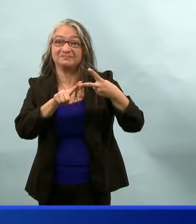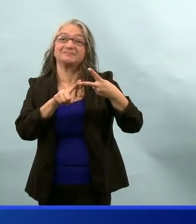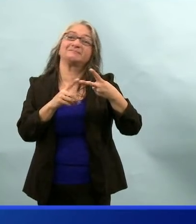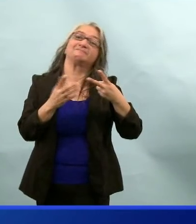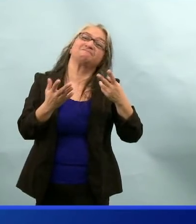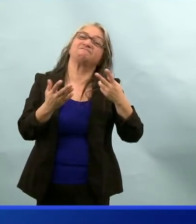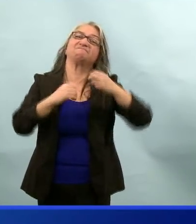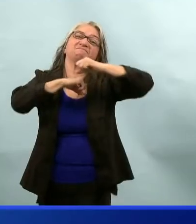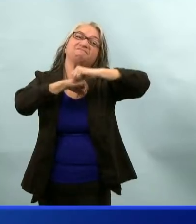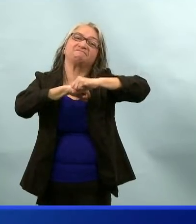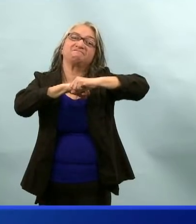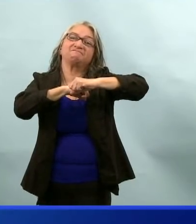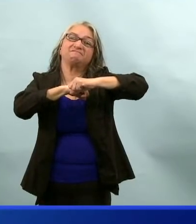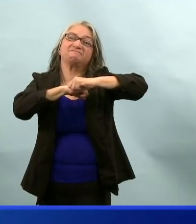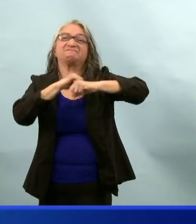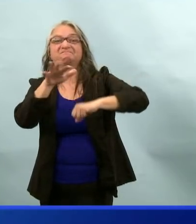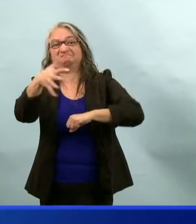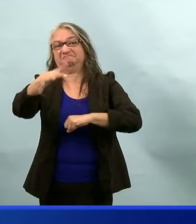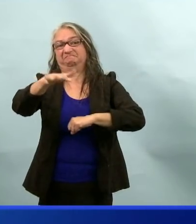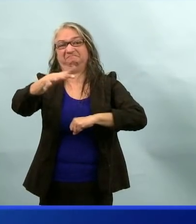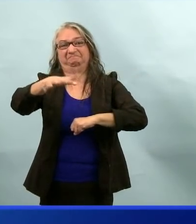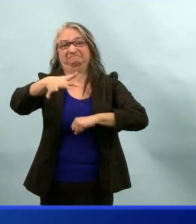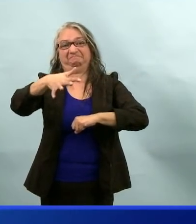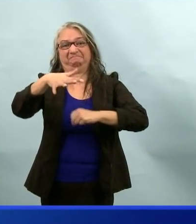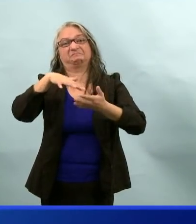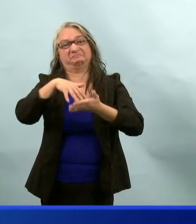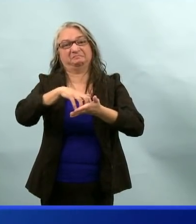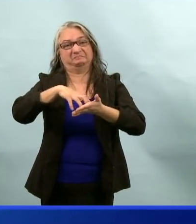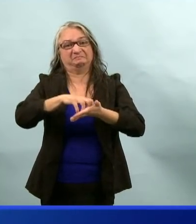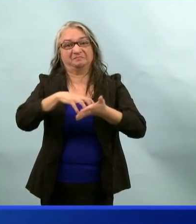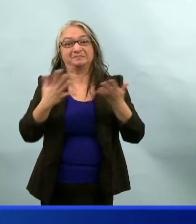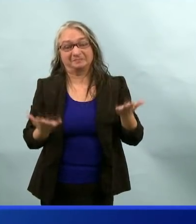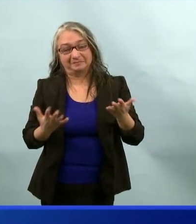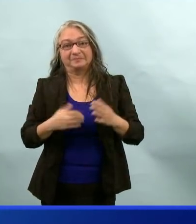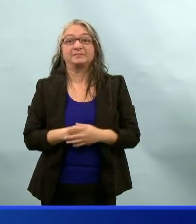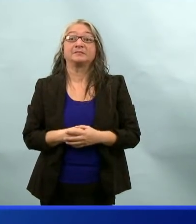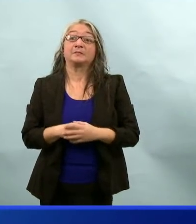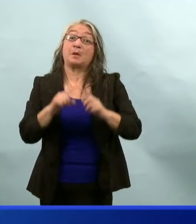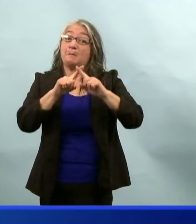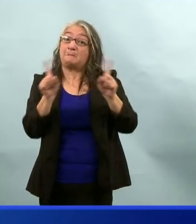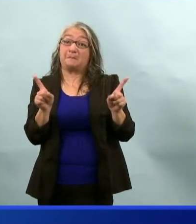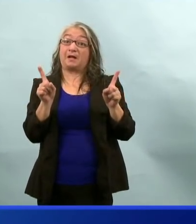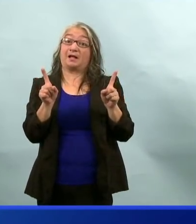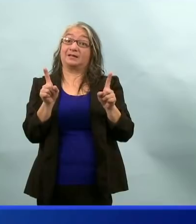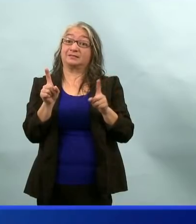were talking about but even despite the minimums that those companies found we've really seen